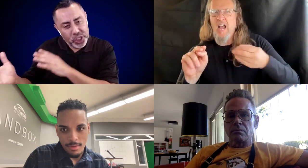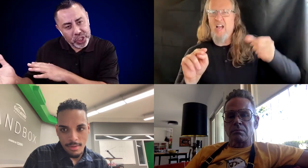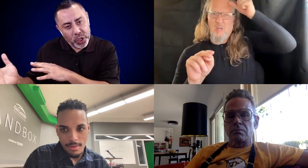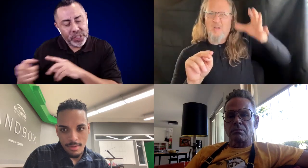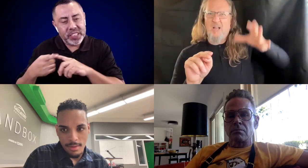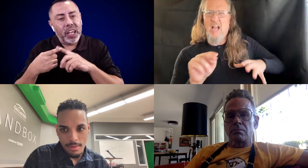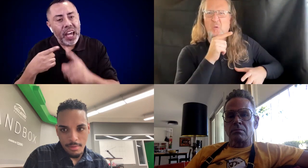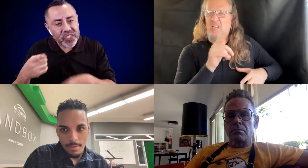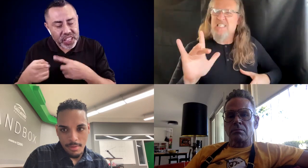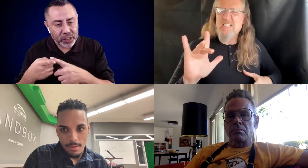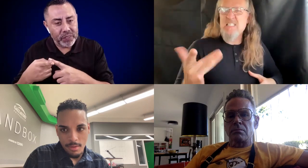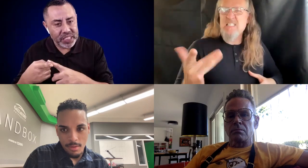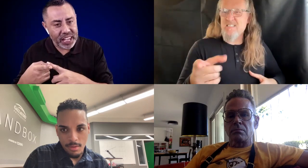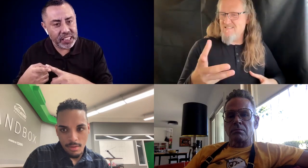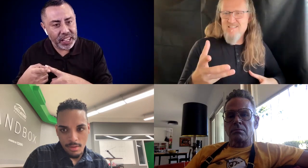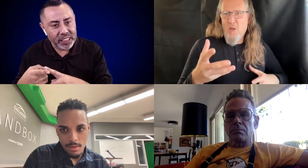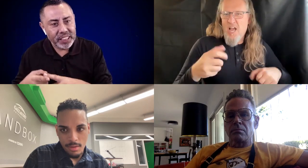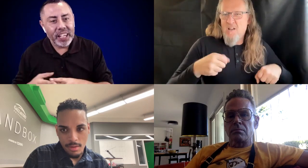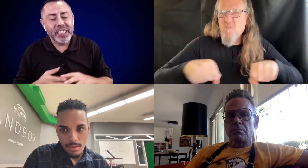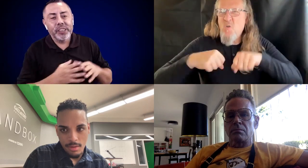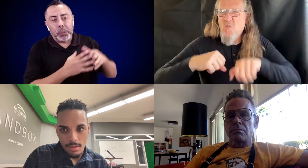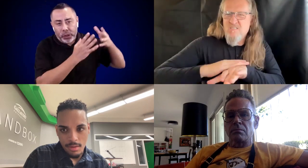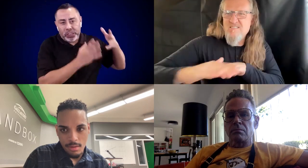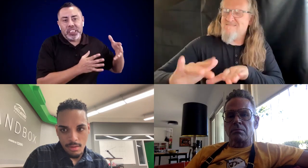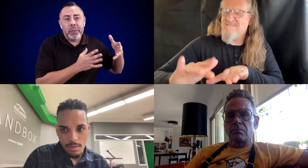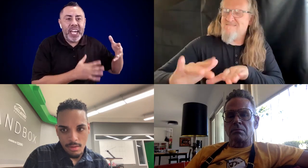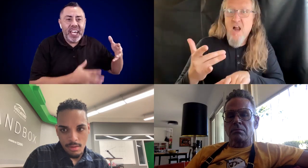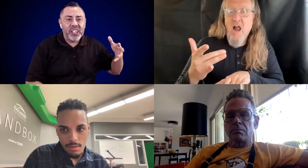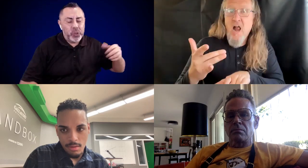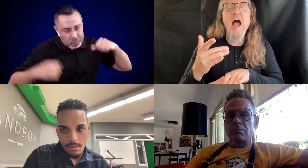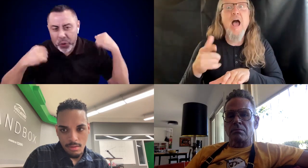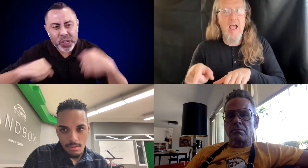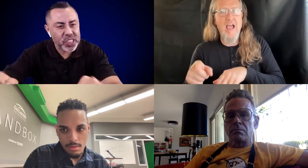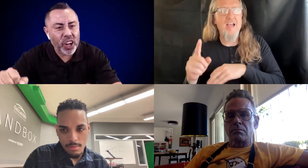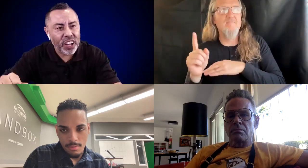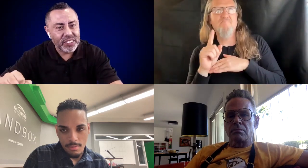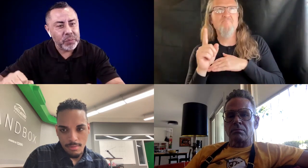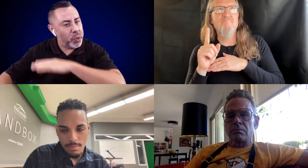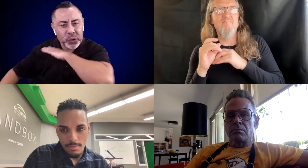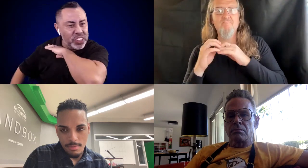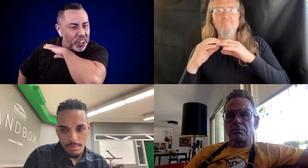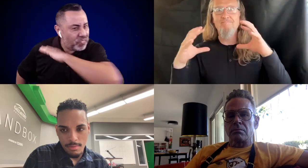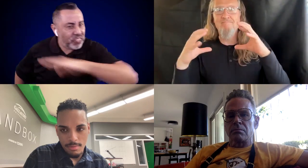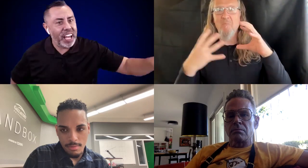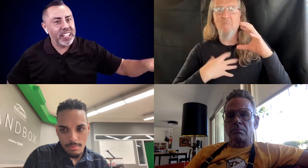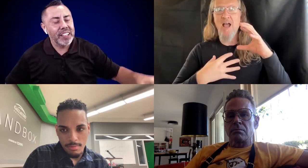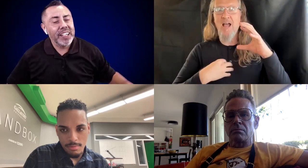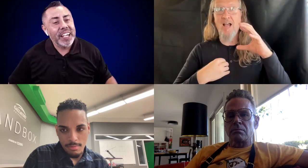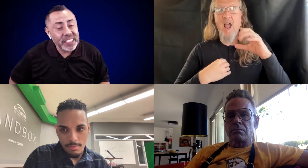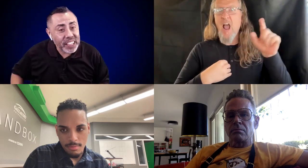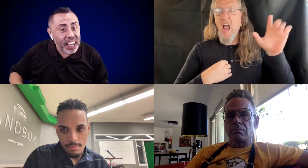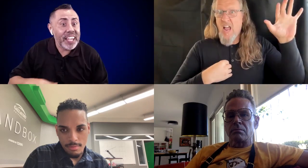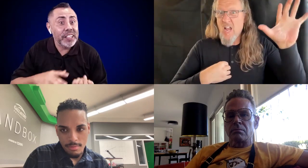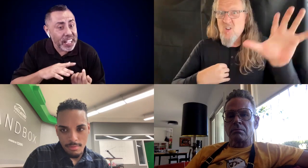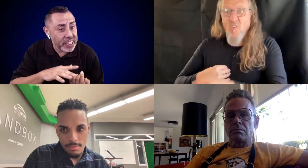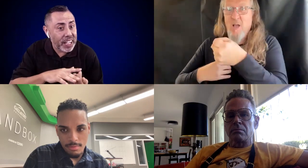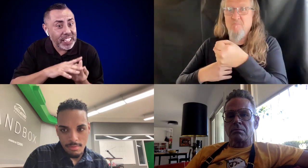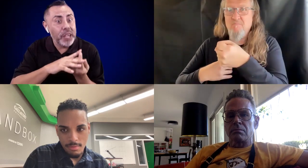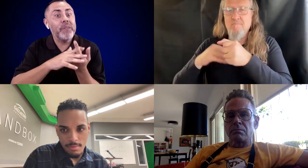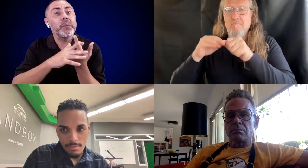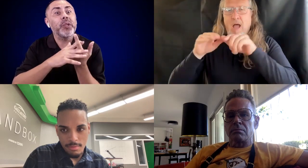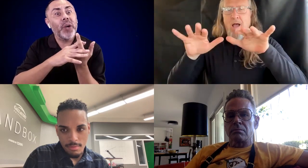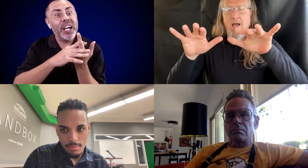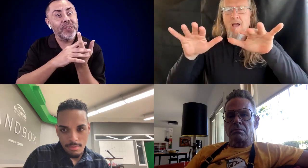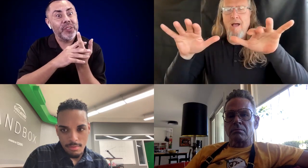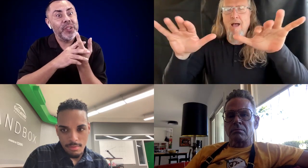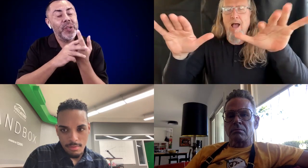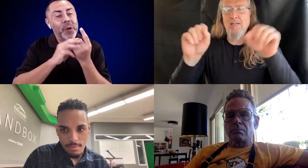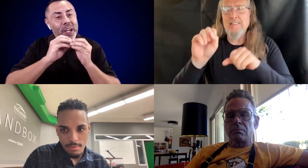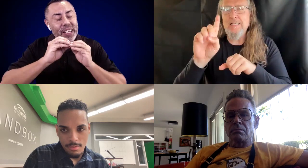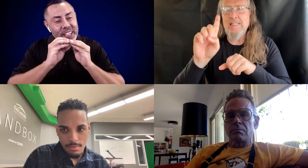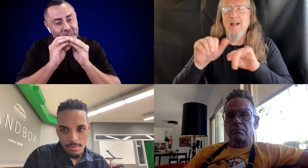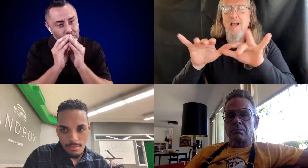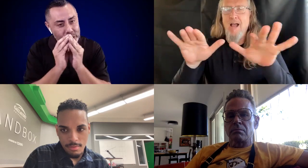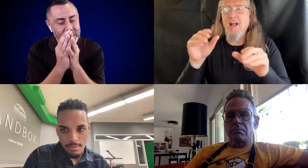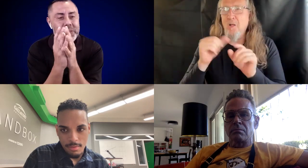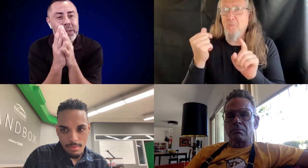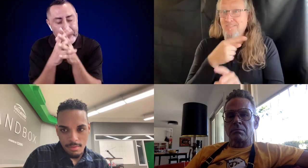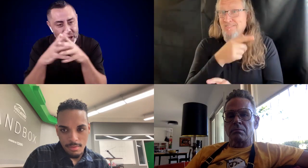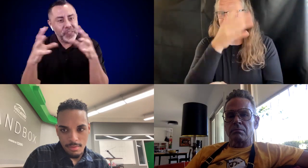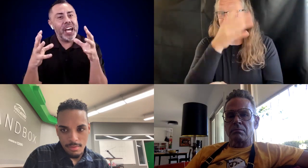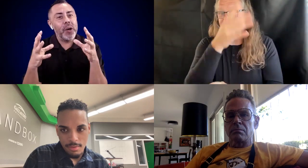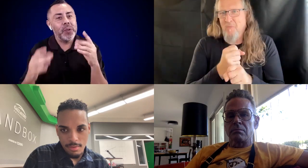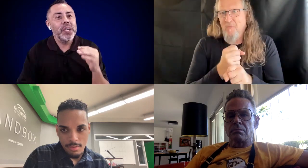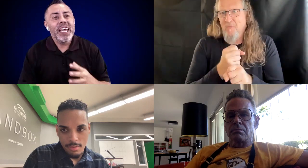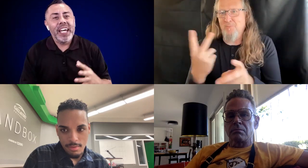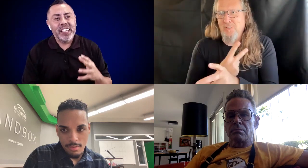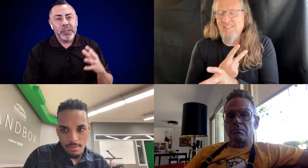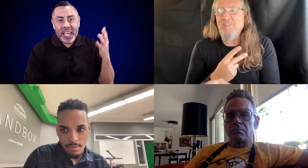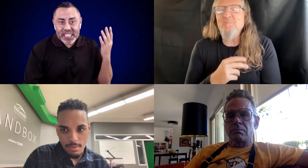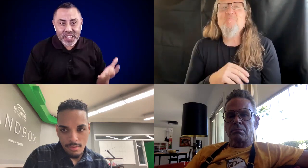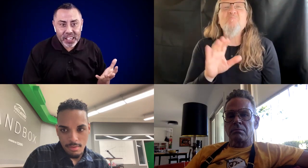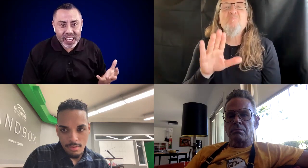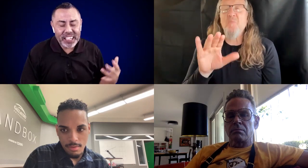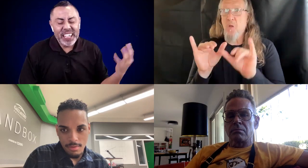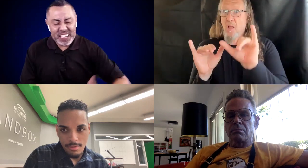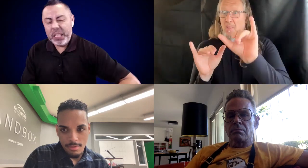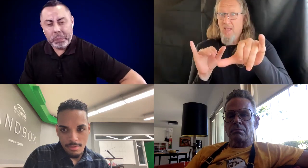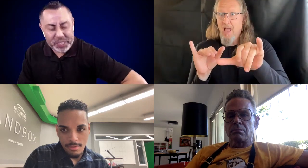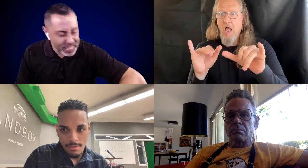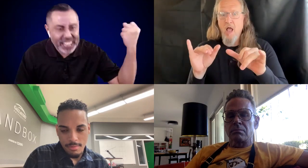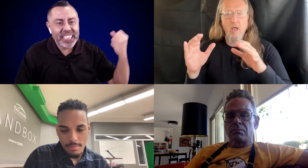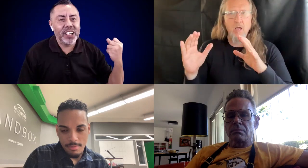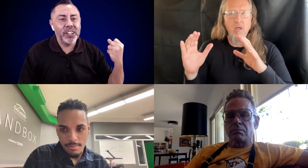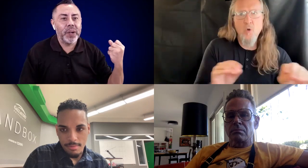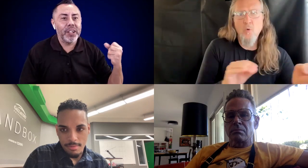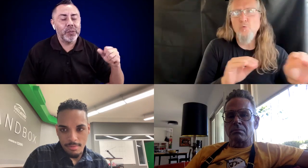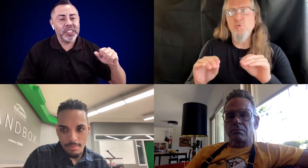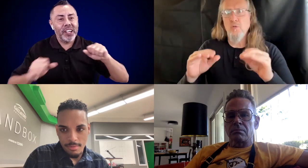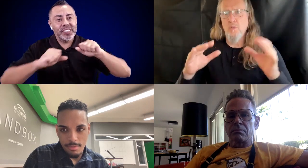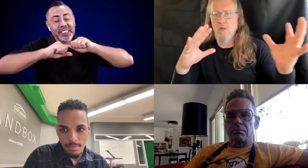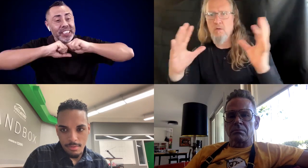And then there's a person, a man who mowed his lawn, mowed the yard flat, and then the dandelion came up from the ground right, and then, of course, it puffed out, and then the man saw that and then he yanked it out of the ground which caused the seeds of the